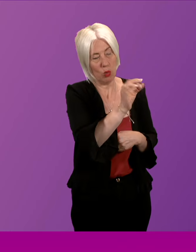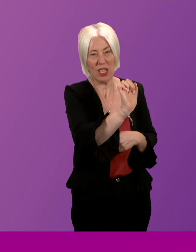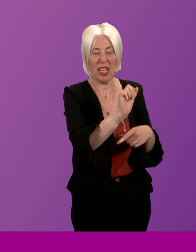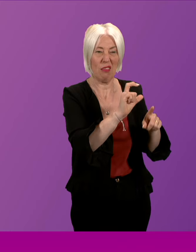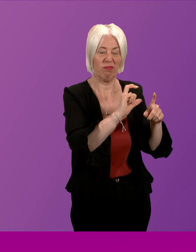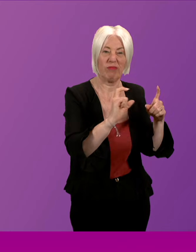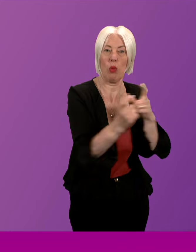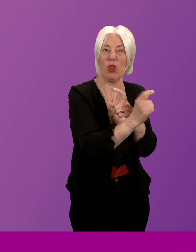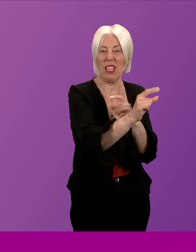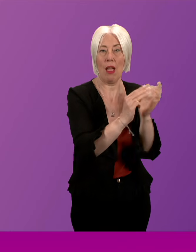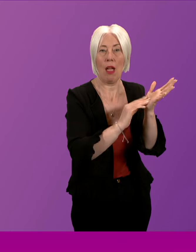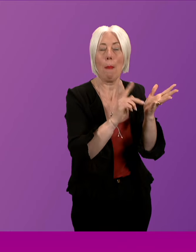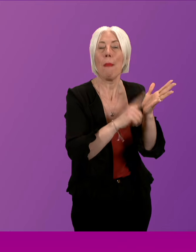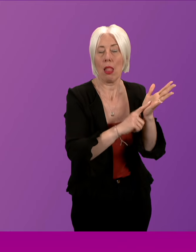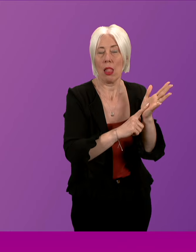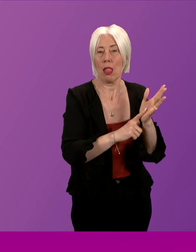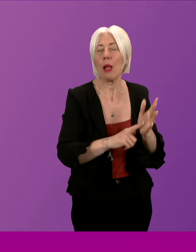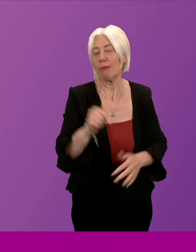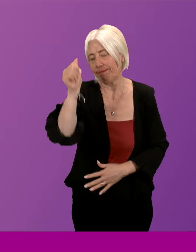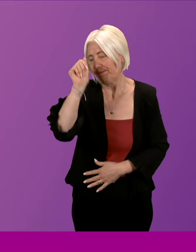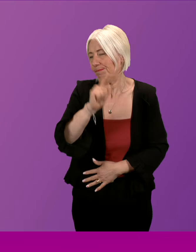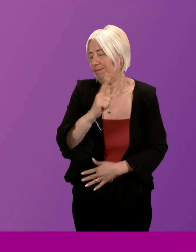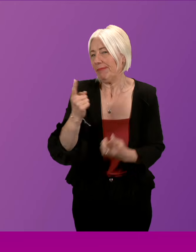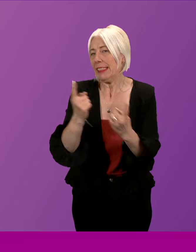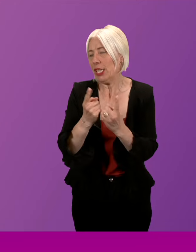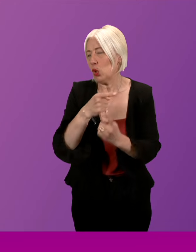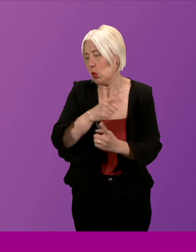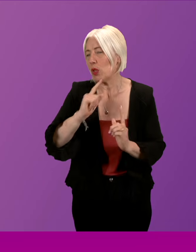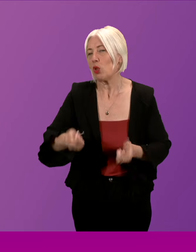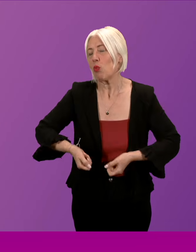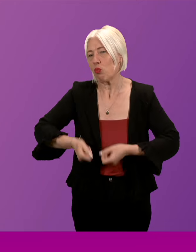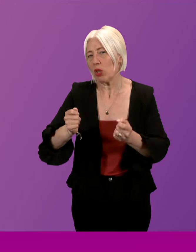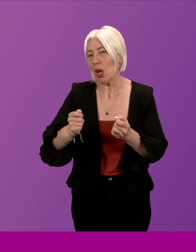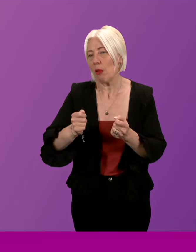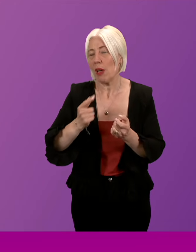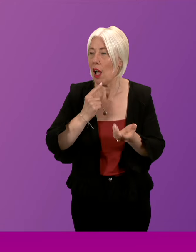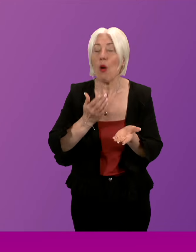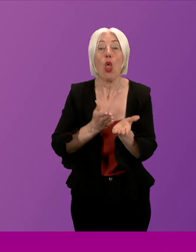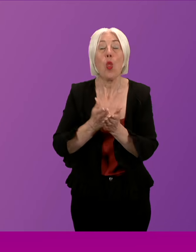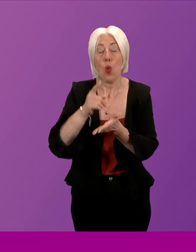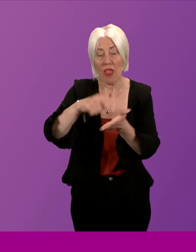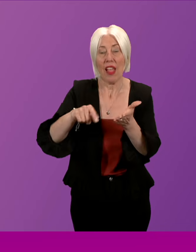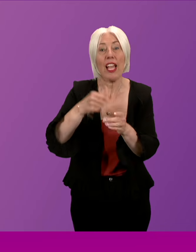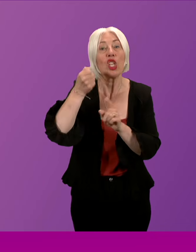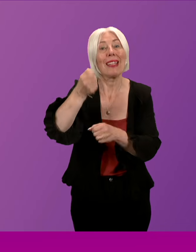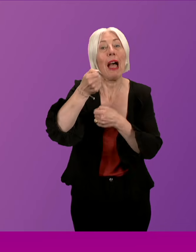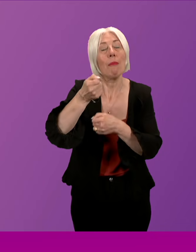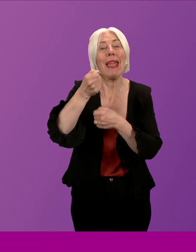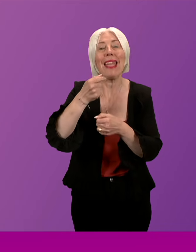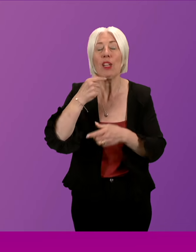I am familiar with the issues that Jenni Minto raises. During the election campaign, I discussed them with campaigners when I visited her